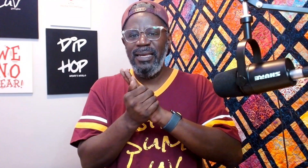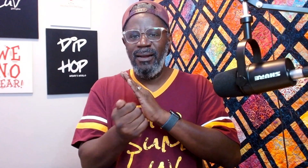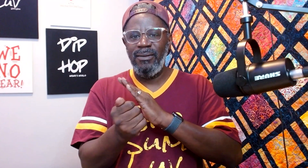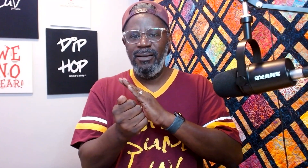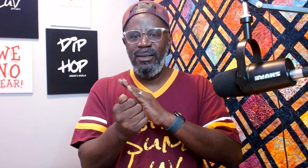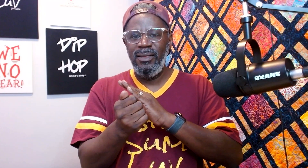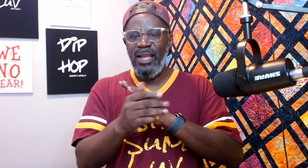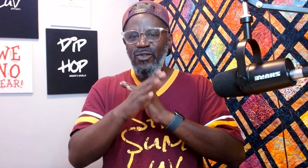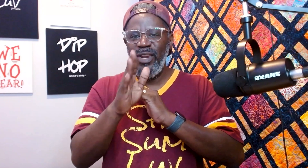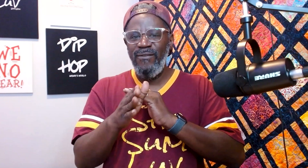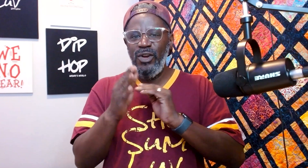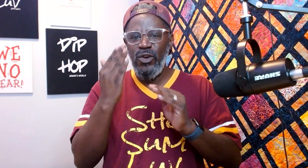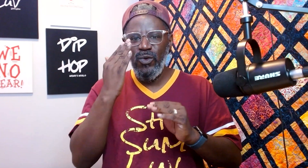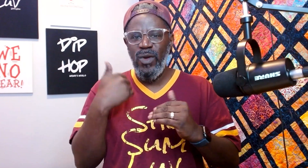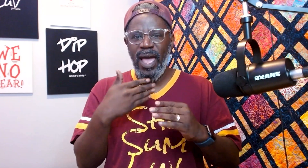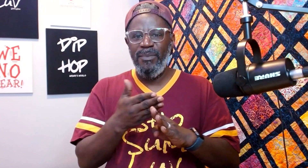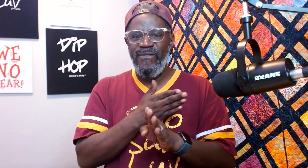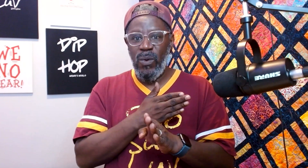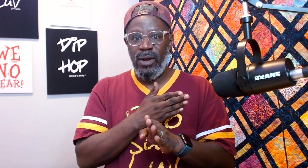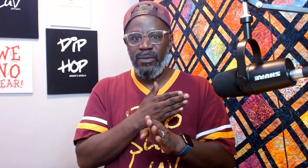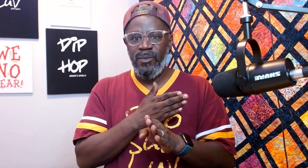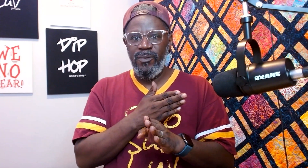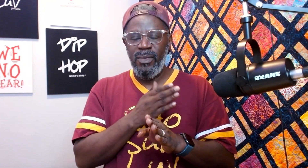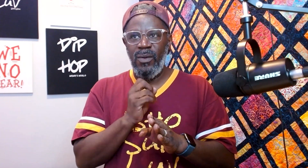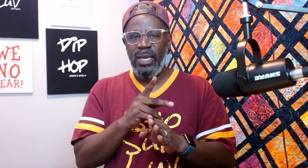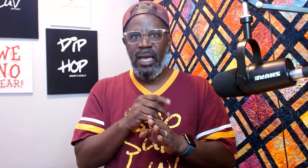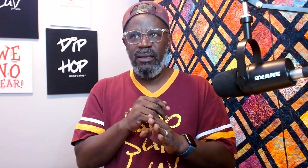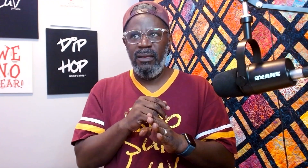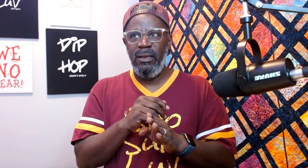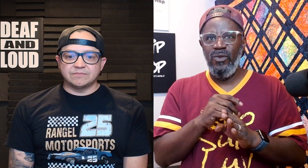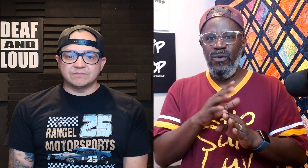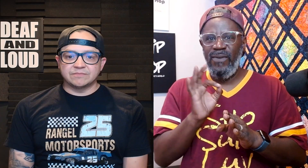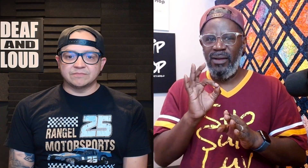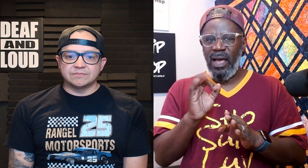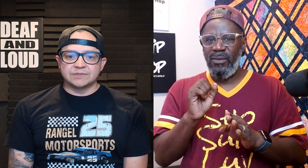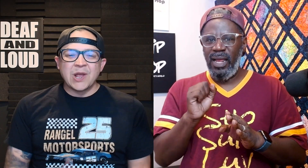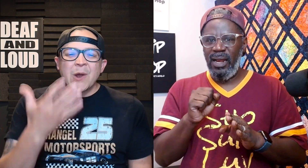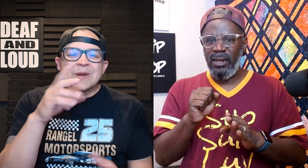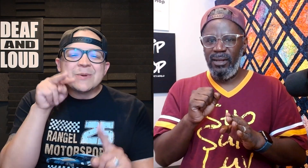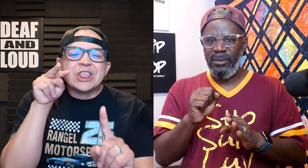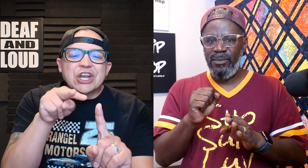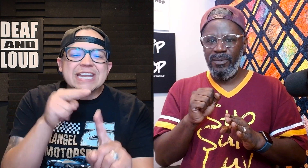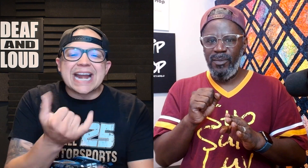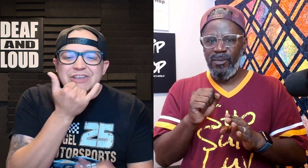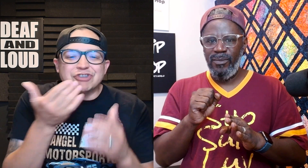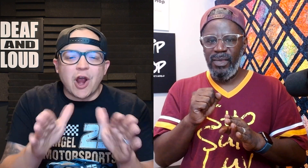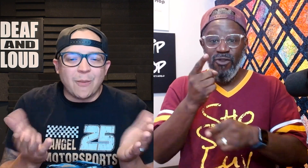skill that you never knew you had before, okay? To find out-- Or you were looking at it the wrong way.